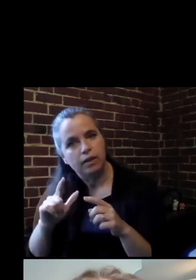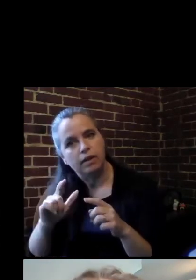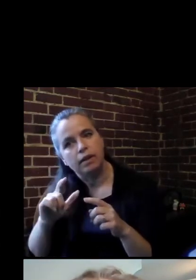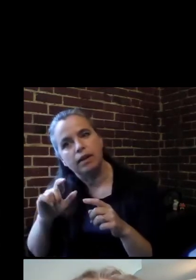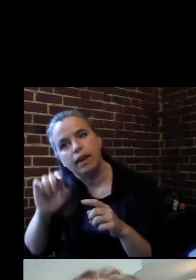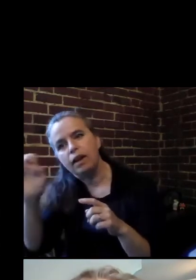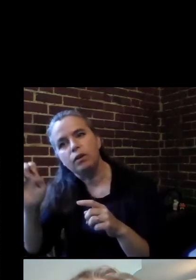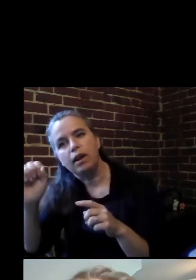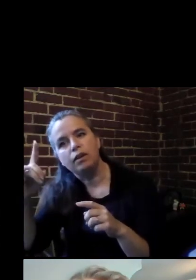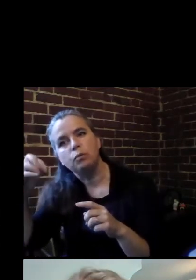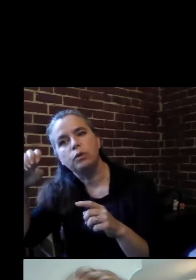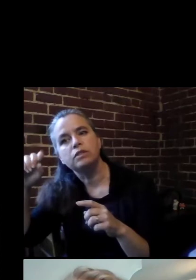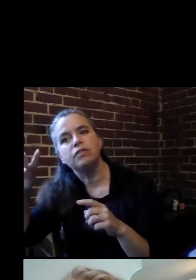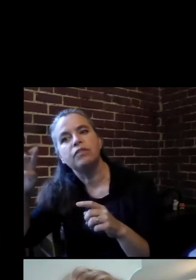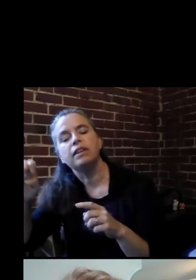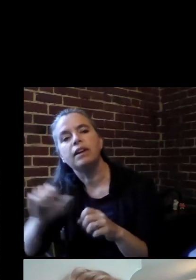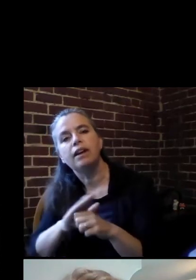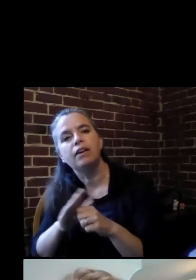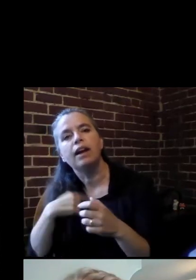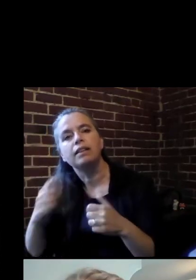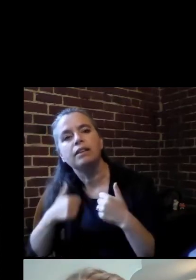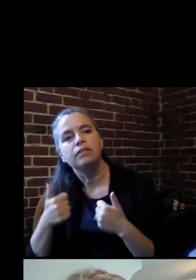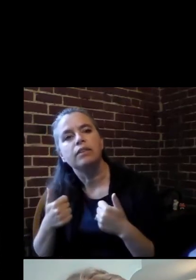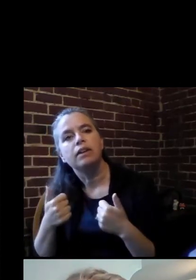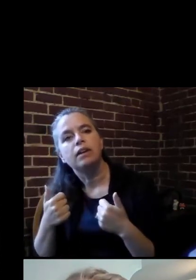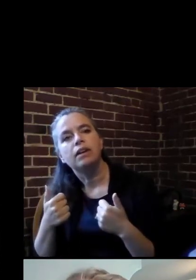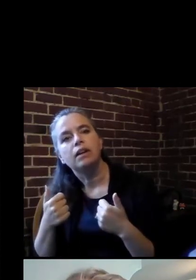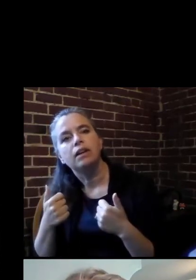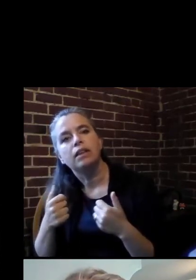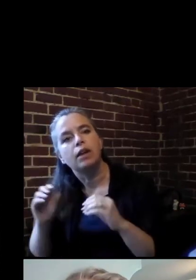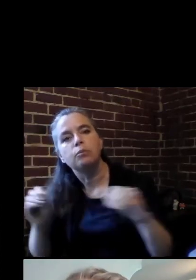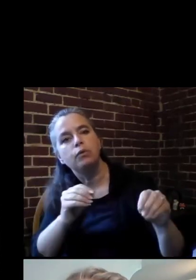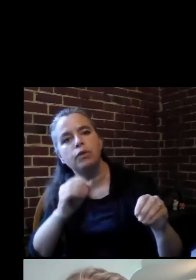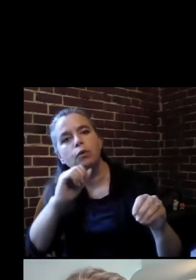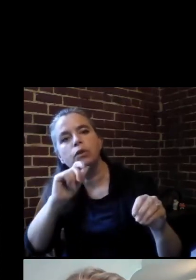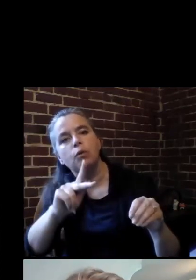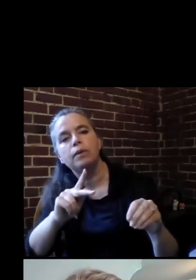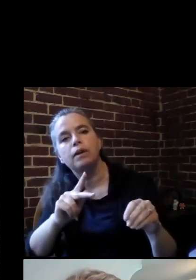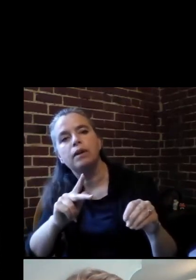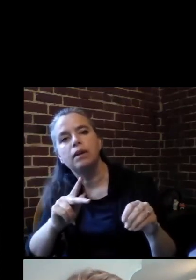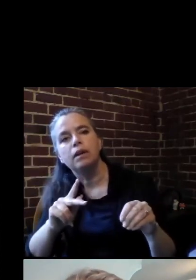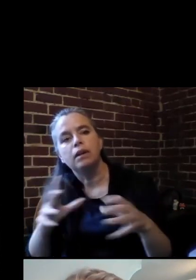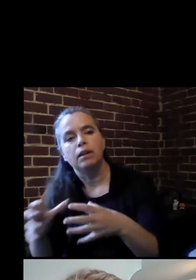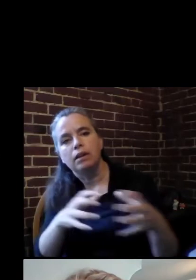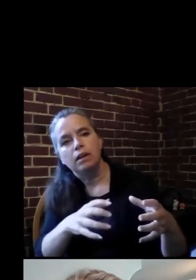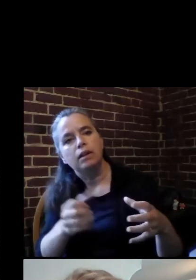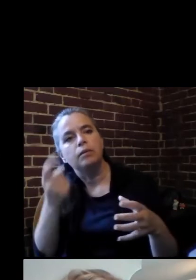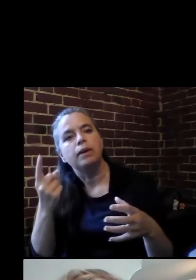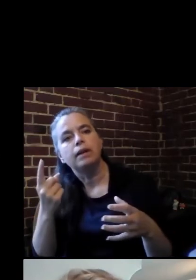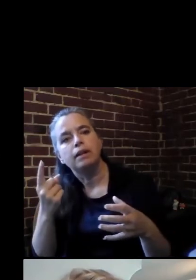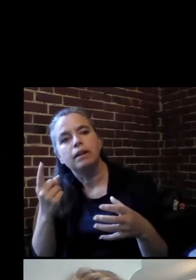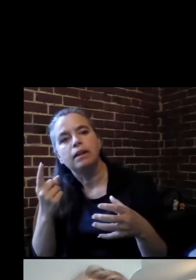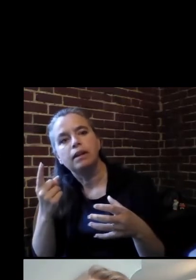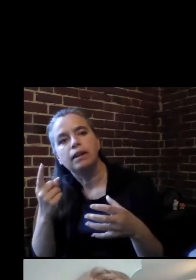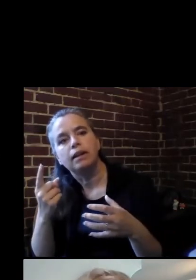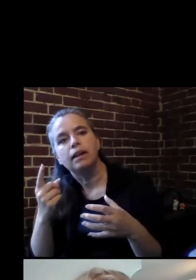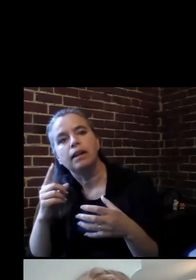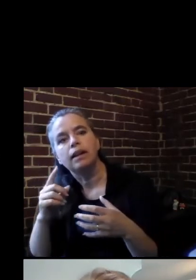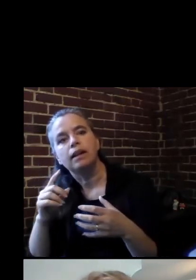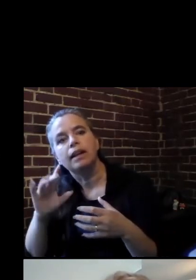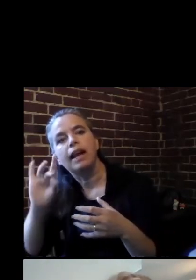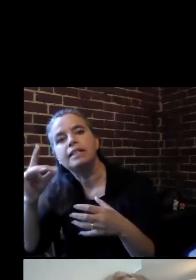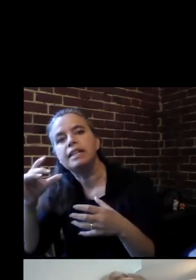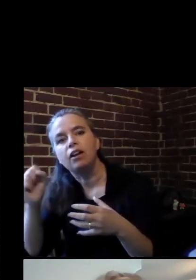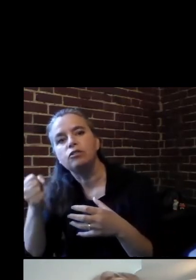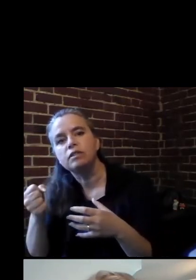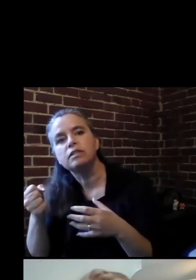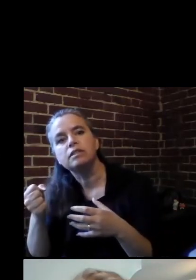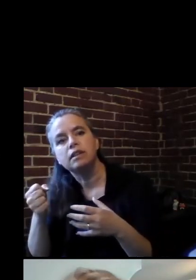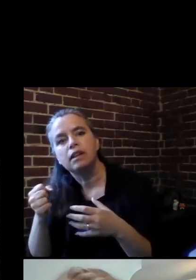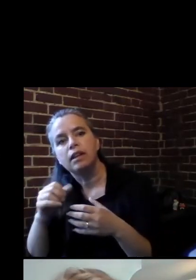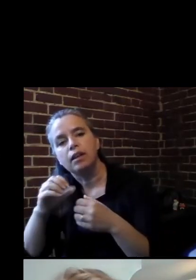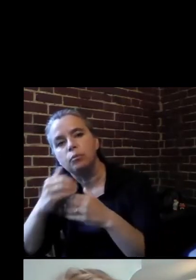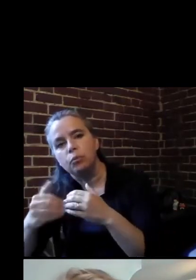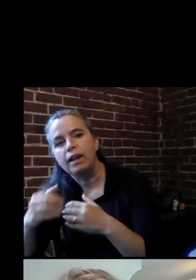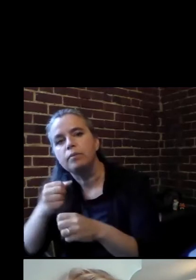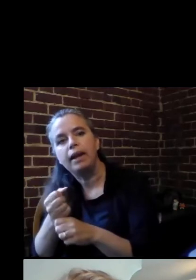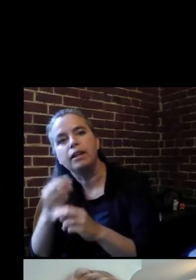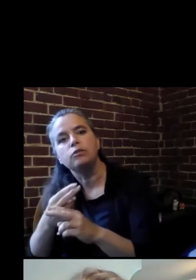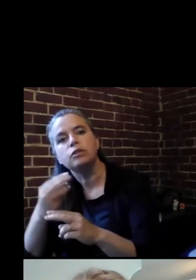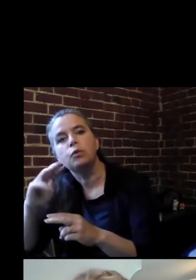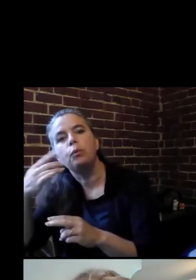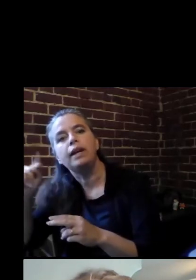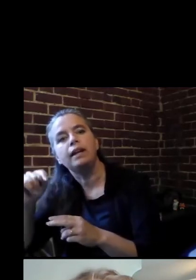They were removed to Oklahoma but when they were in Illinois, they were observed in the late 19th century making bread. So they're using wheat, which is, you know, a western domesticate brought over from Asia.